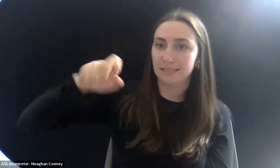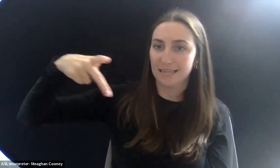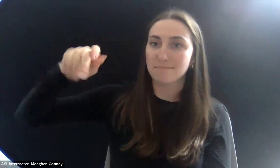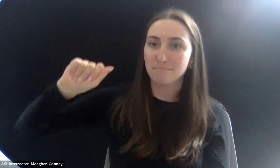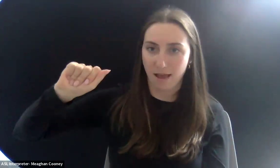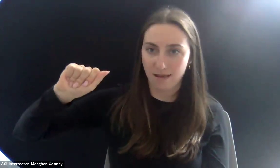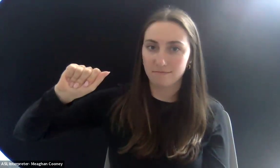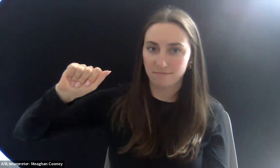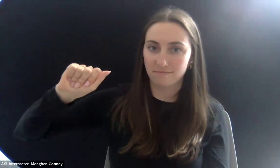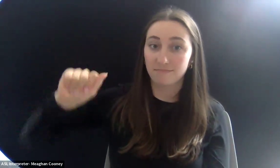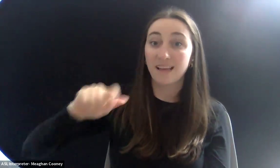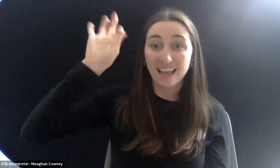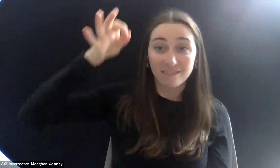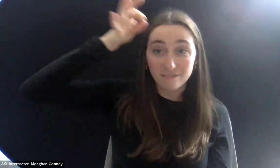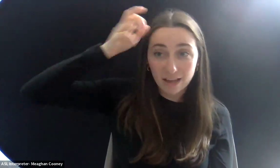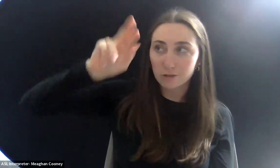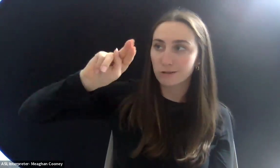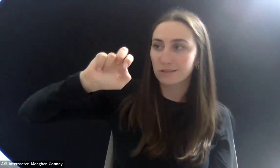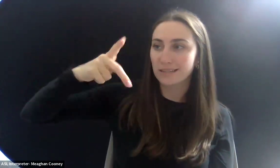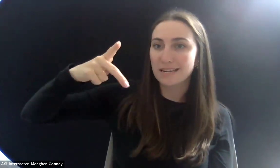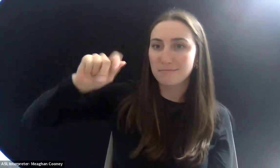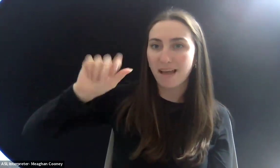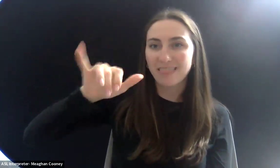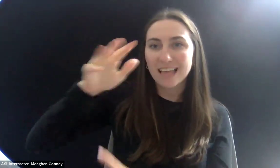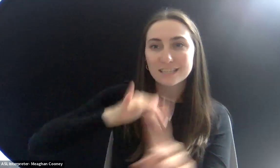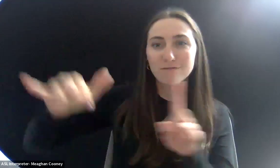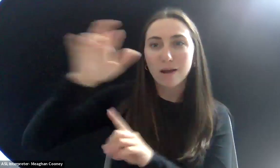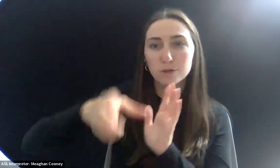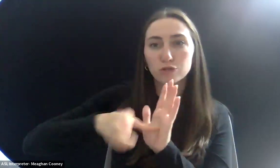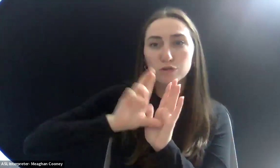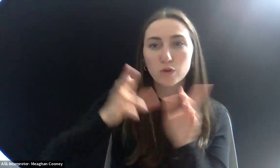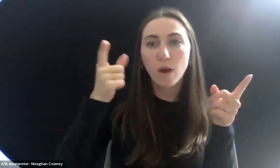Federal NEPA is an environmental review that occurs based on the